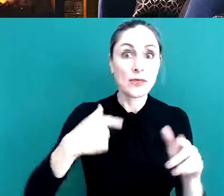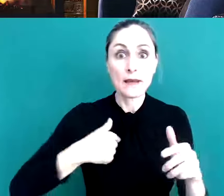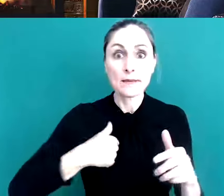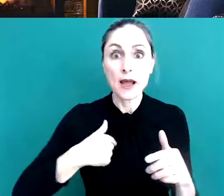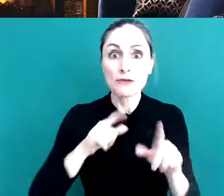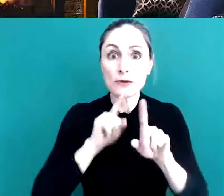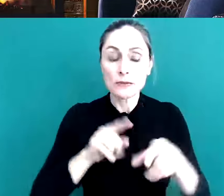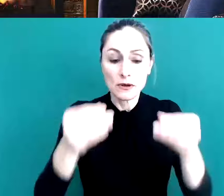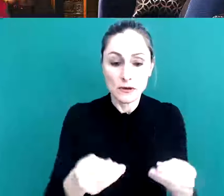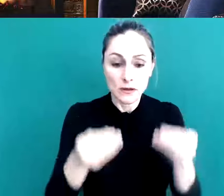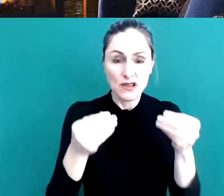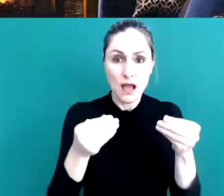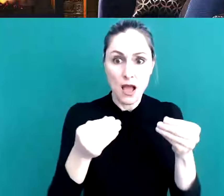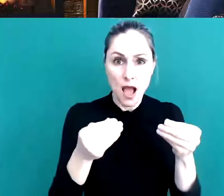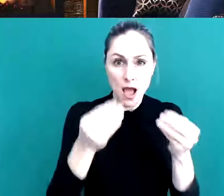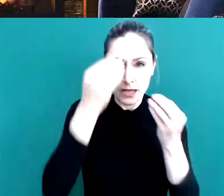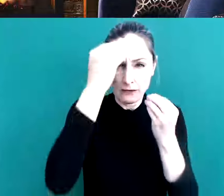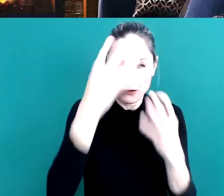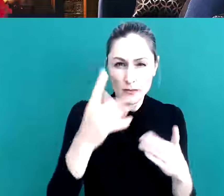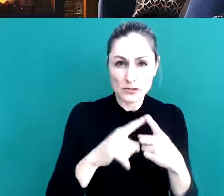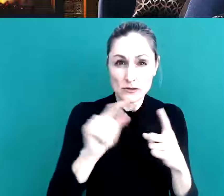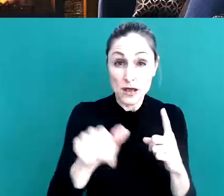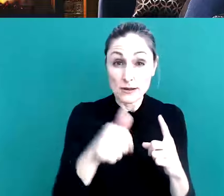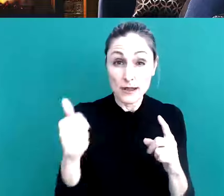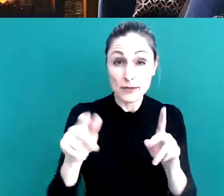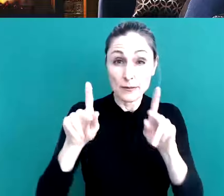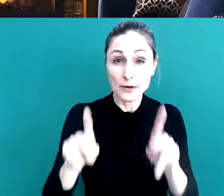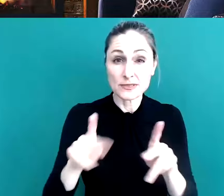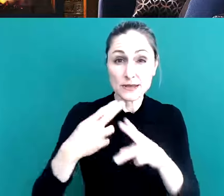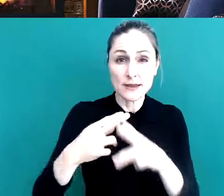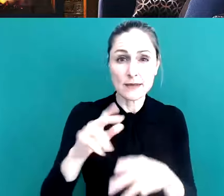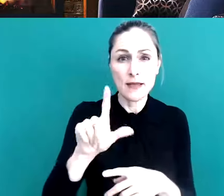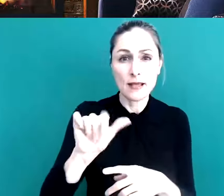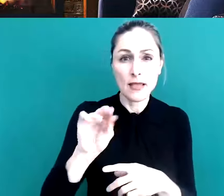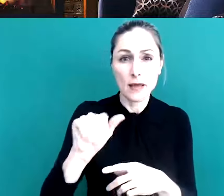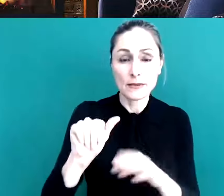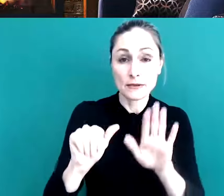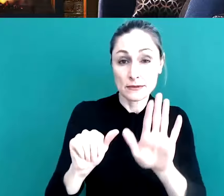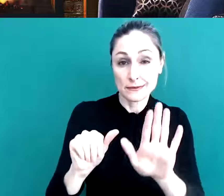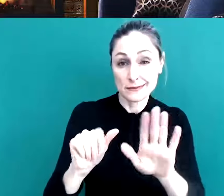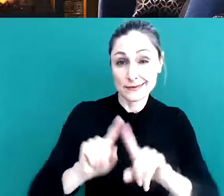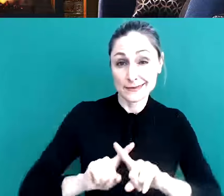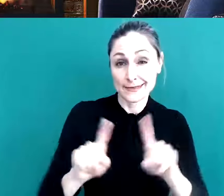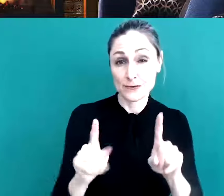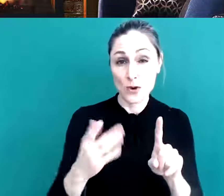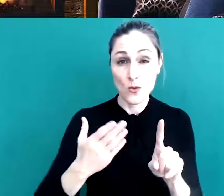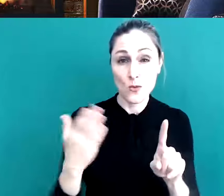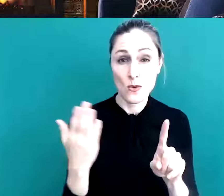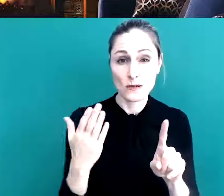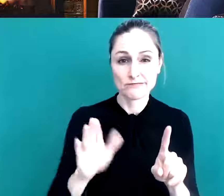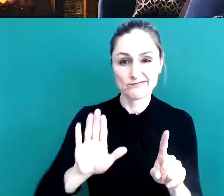there was information on there from someone else named llama. You know how I know it was different? There was only one "L."